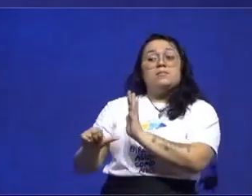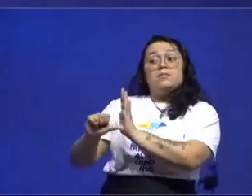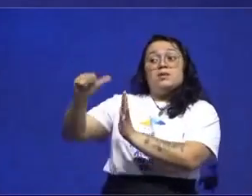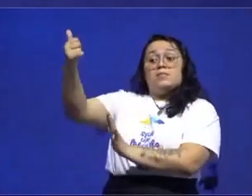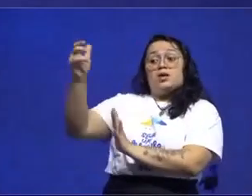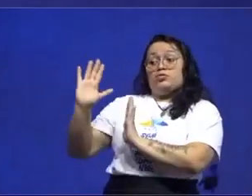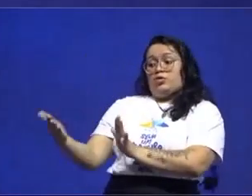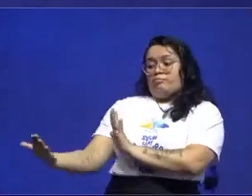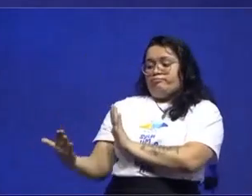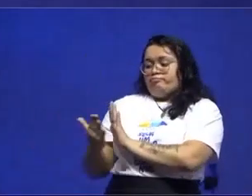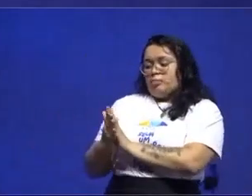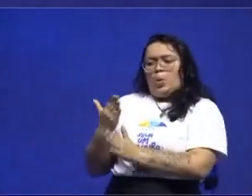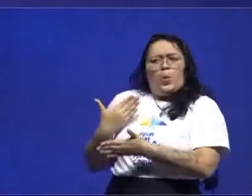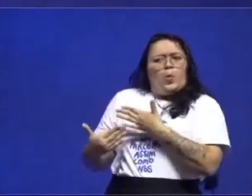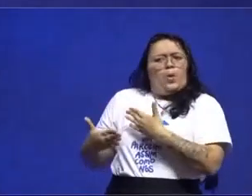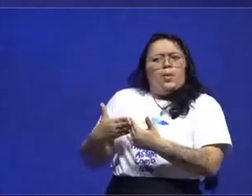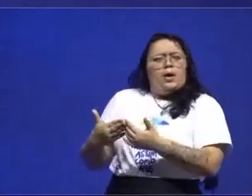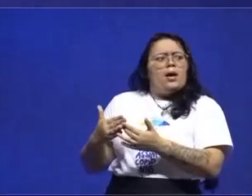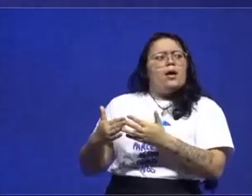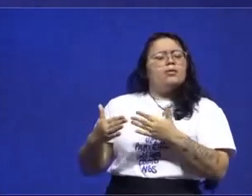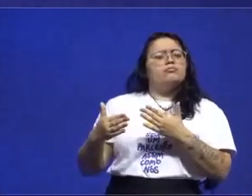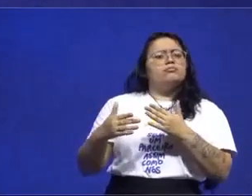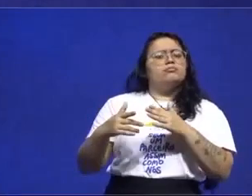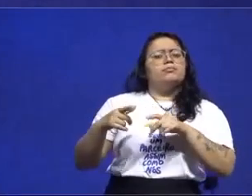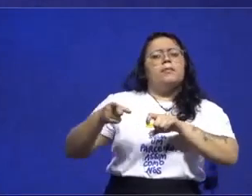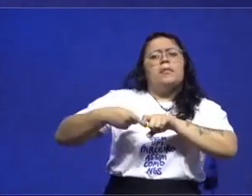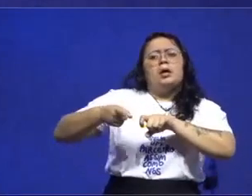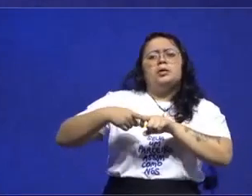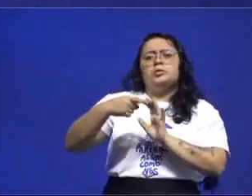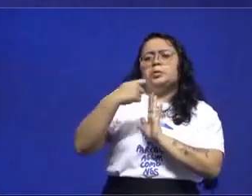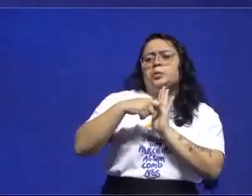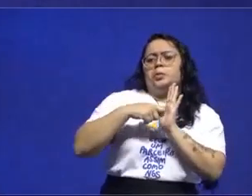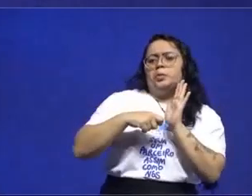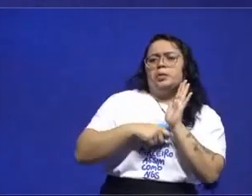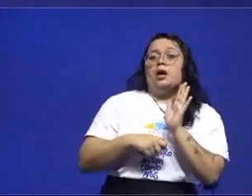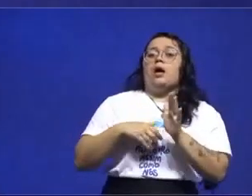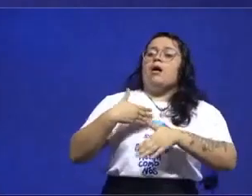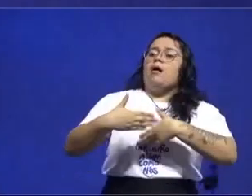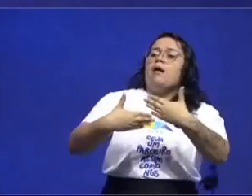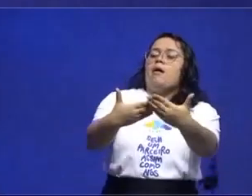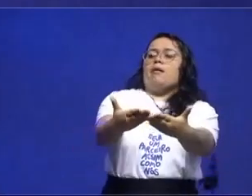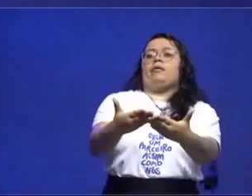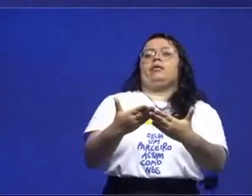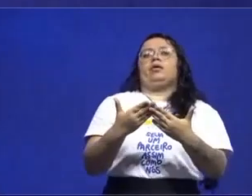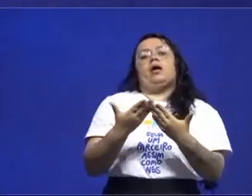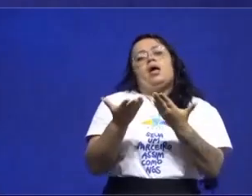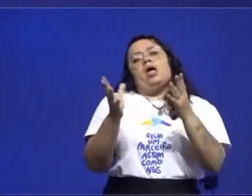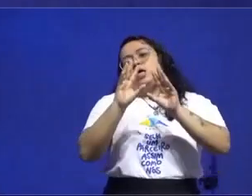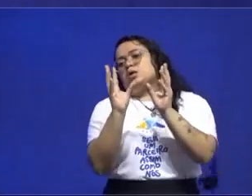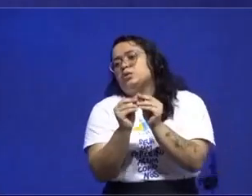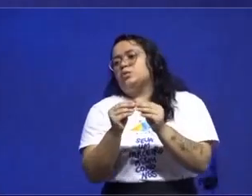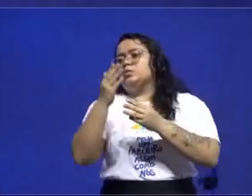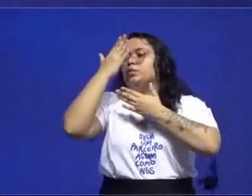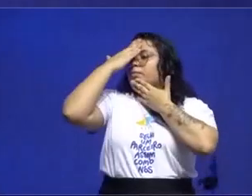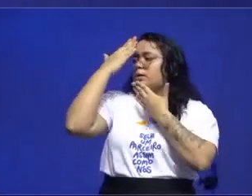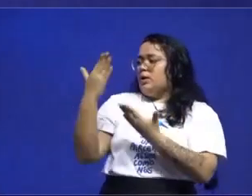of diagnosis, until along this path, so that's it, thank you all for your attention, thank you